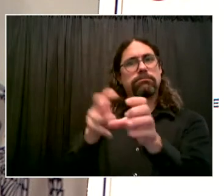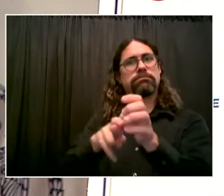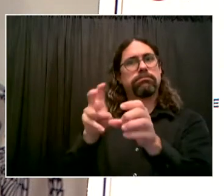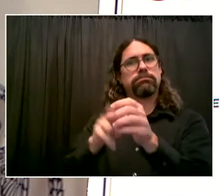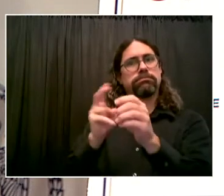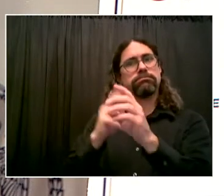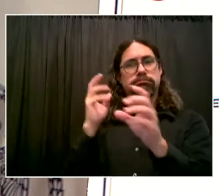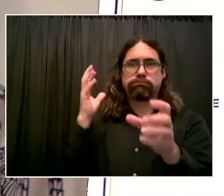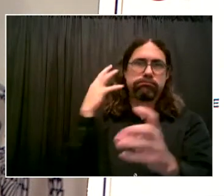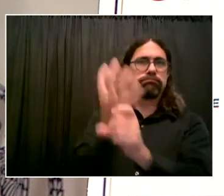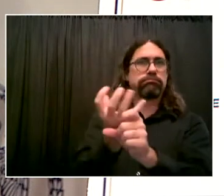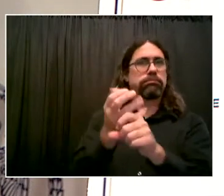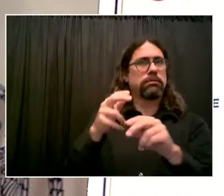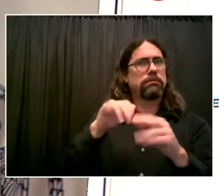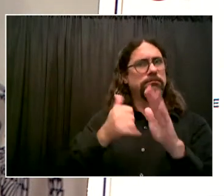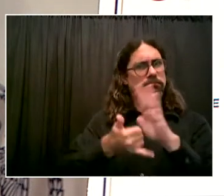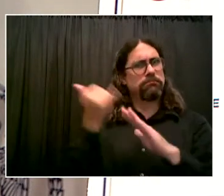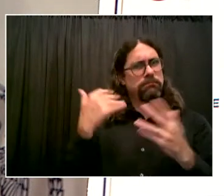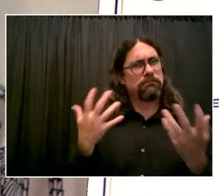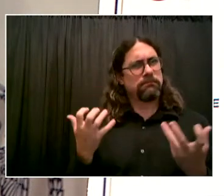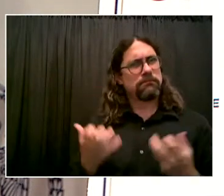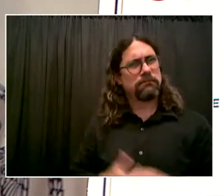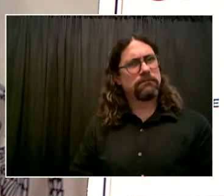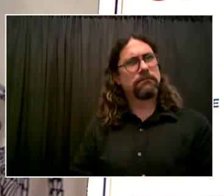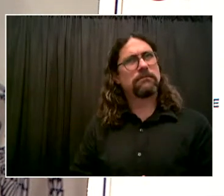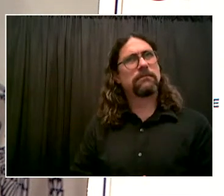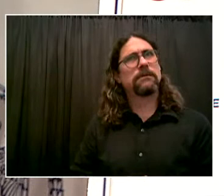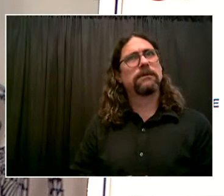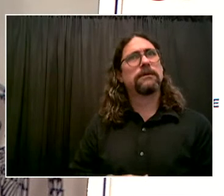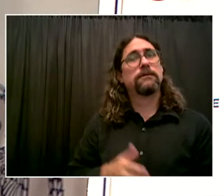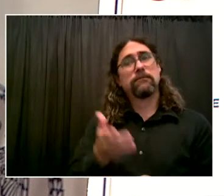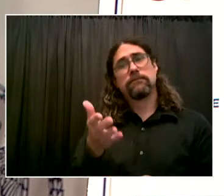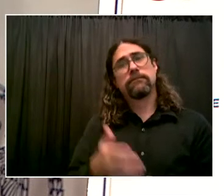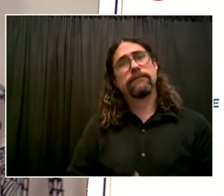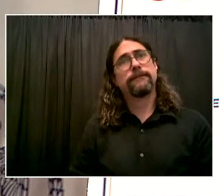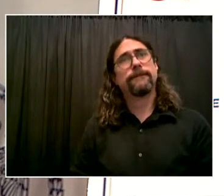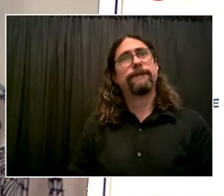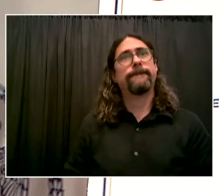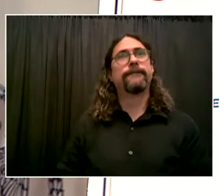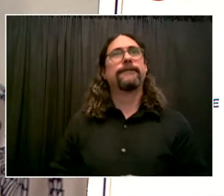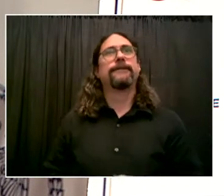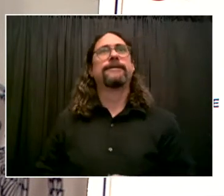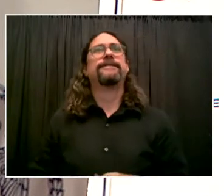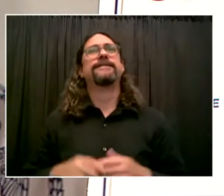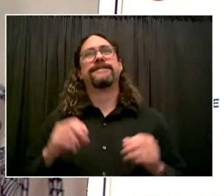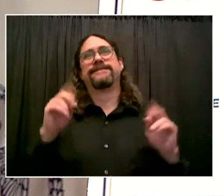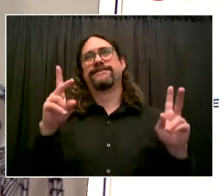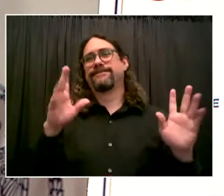GET THE FULL IMPACT. Reporter: MY